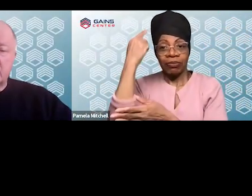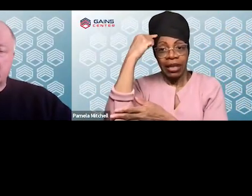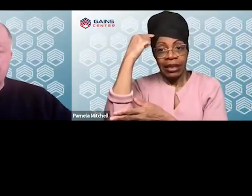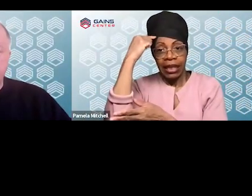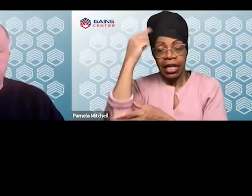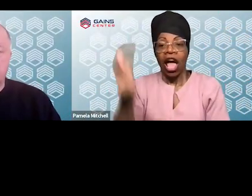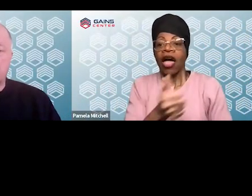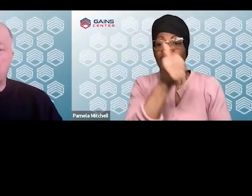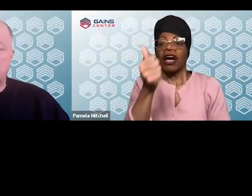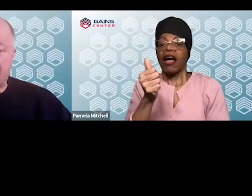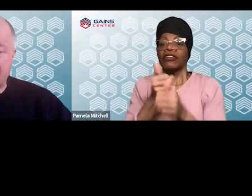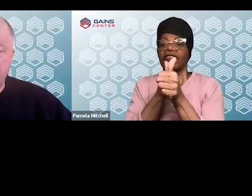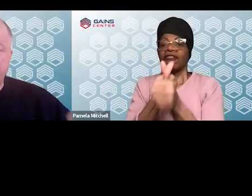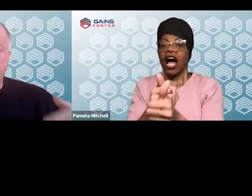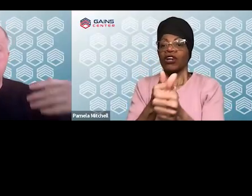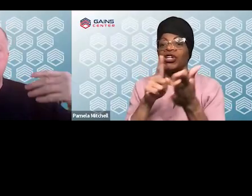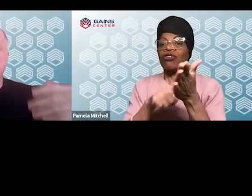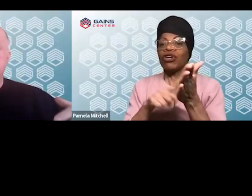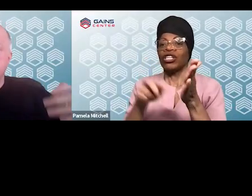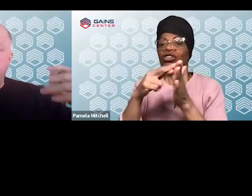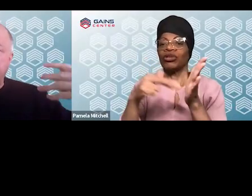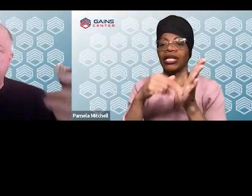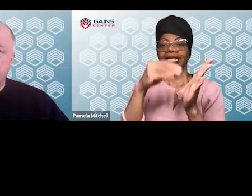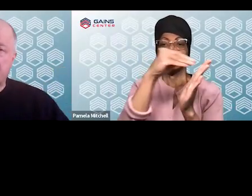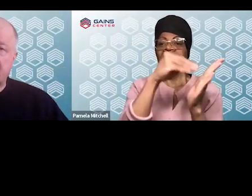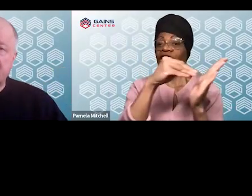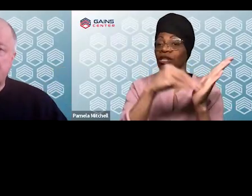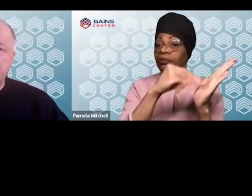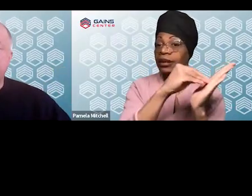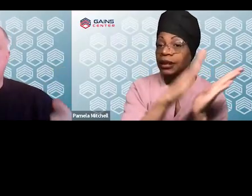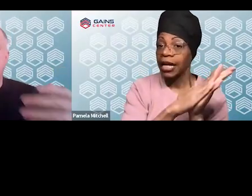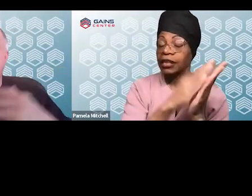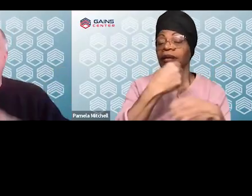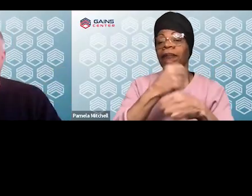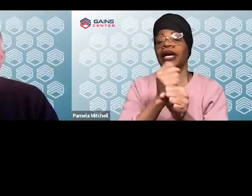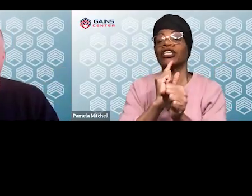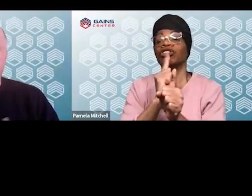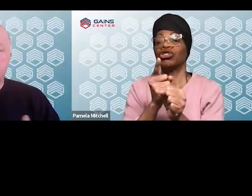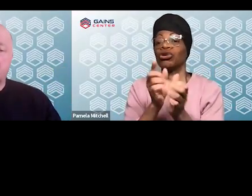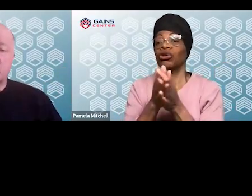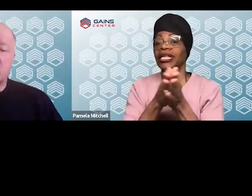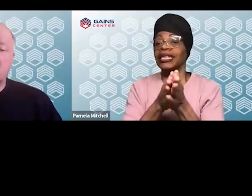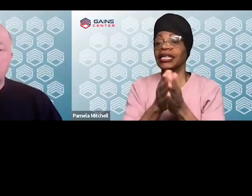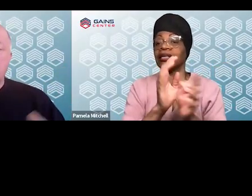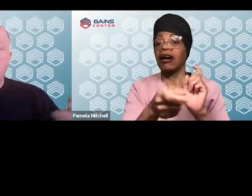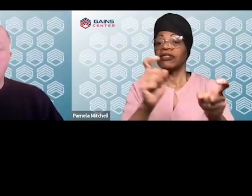following a research protocol, documentation, making sure the incentives are given out according to the protocol,